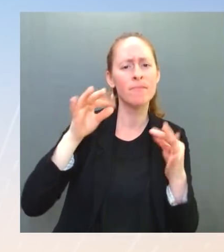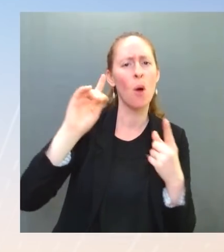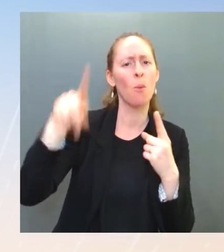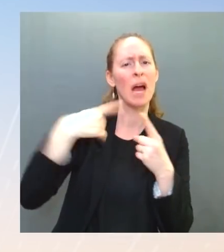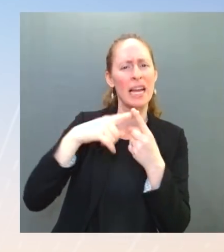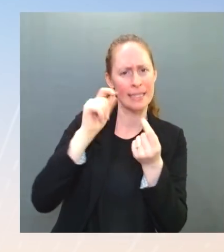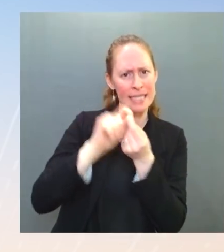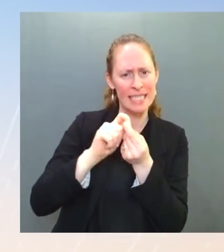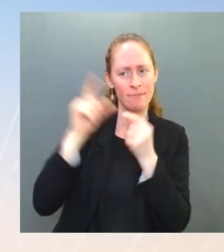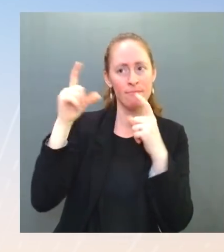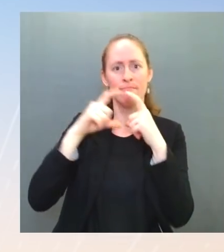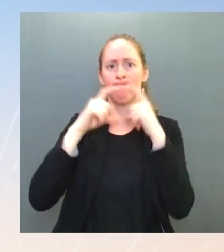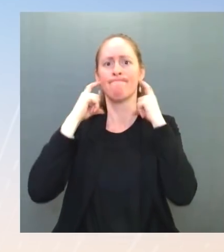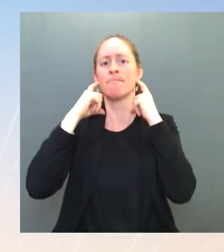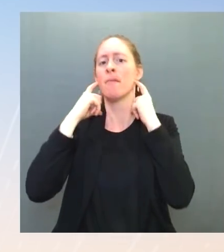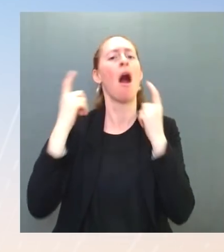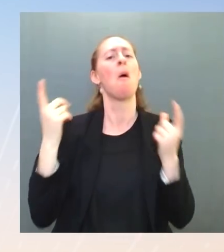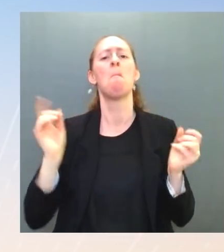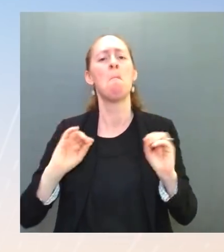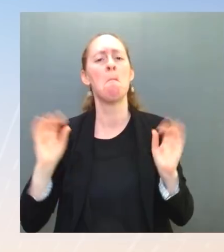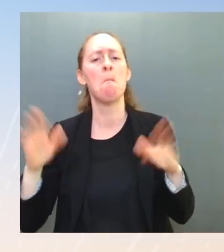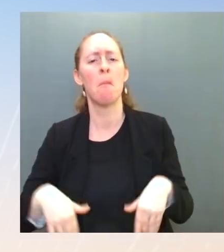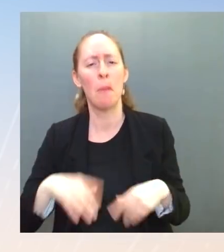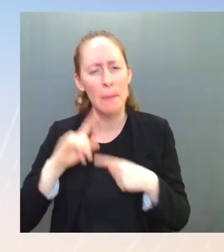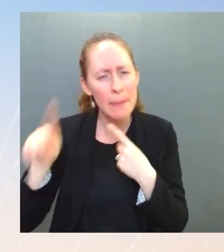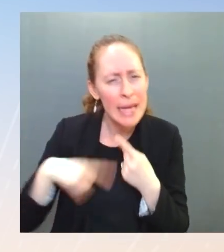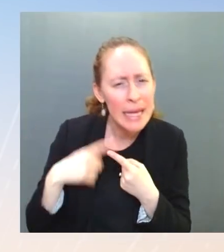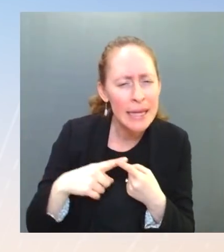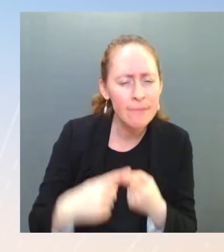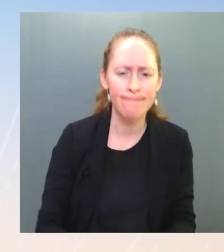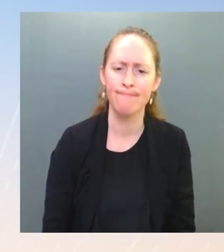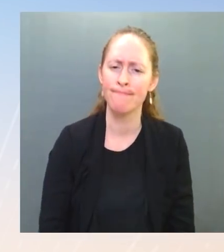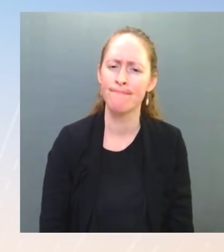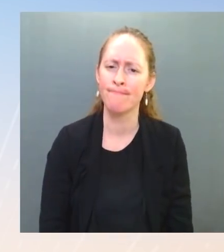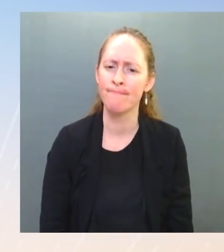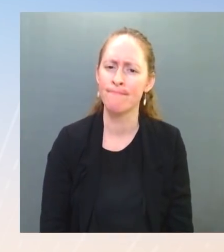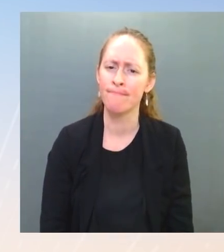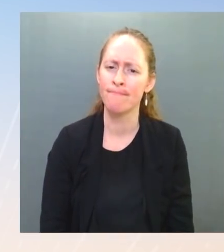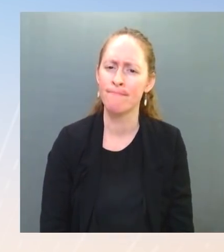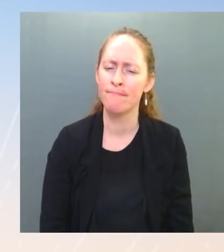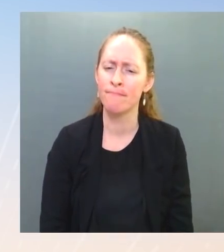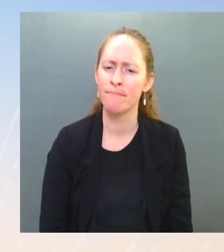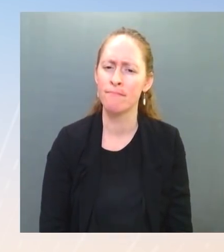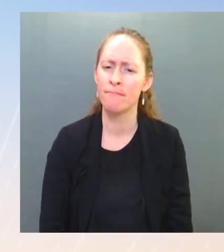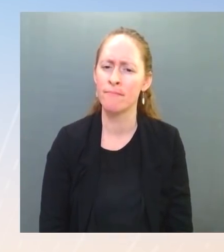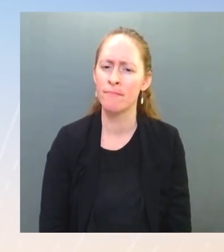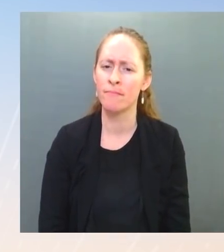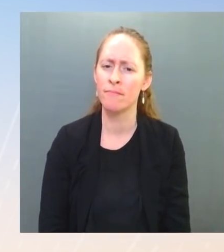but correct me if that's wrong. Ms. Psaki: He did not, but we all make decisions. Some people in here are wearing masks to wear masks,